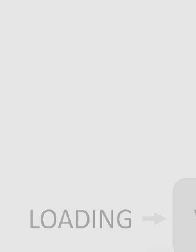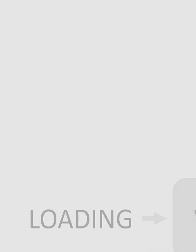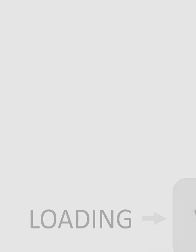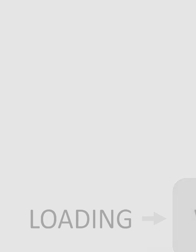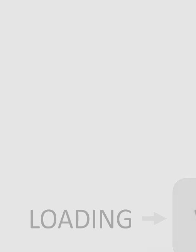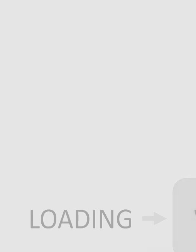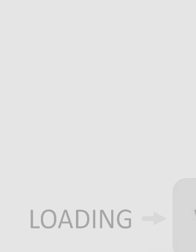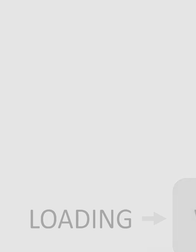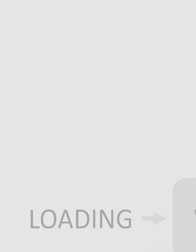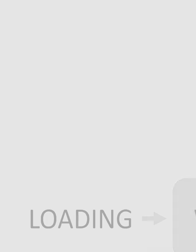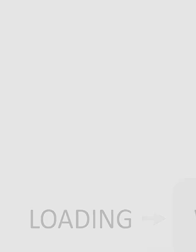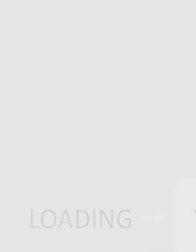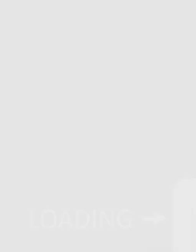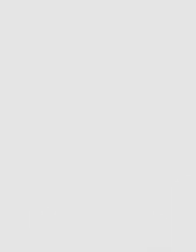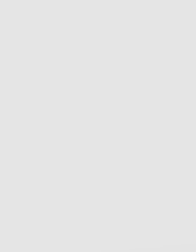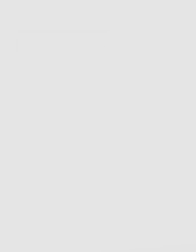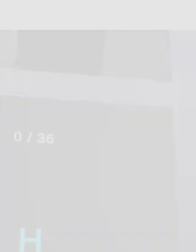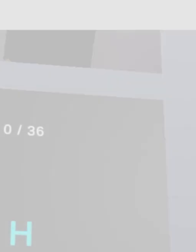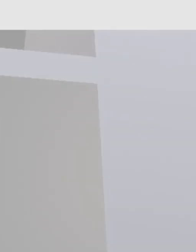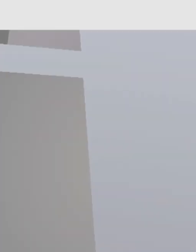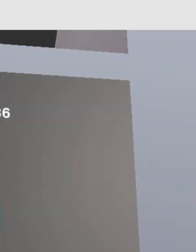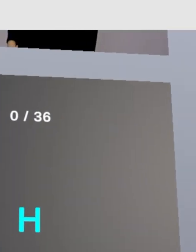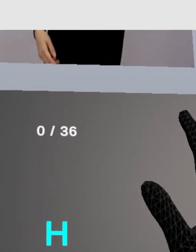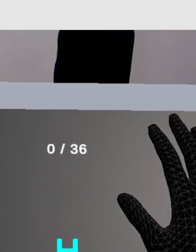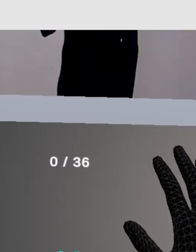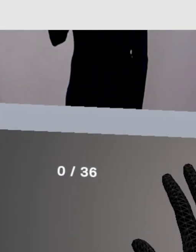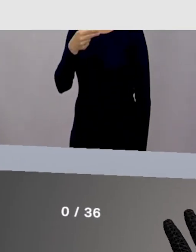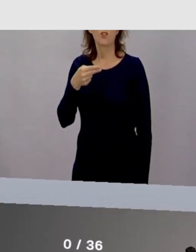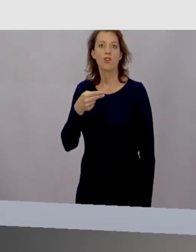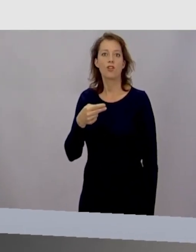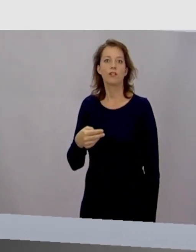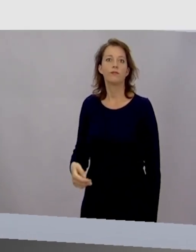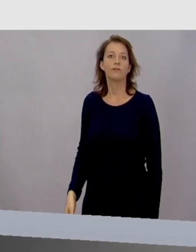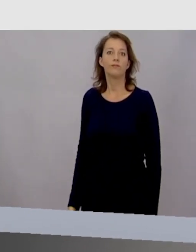Here, the user is shown what sign to perform, allowing them to prepare.